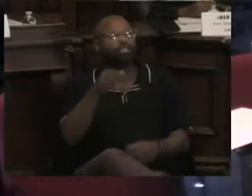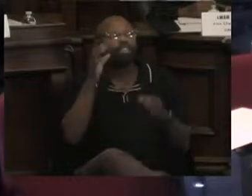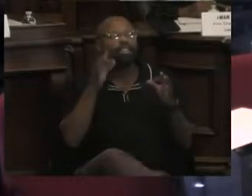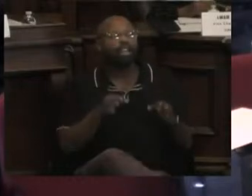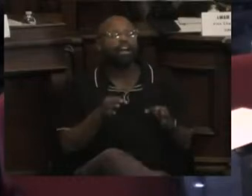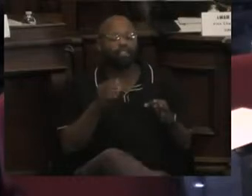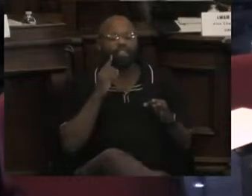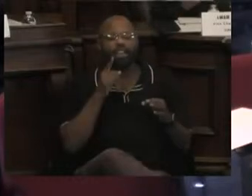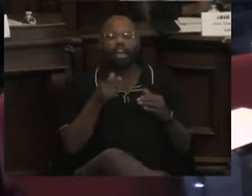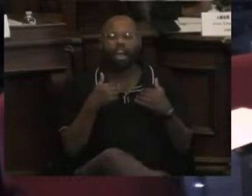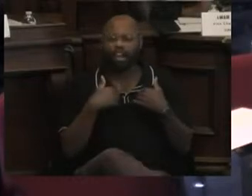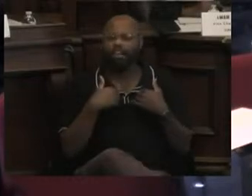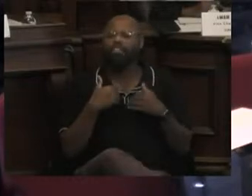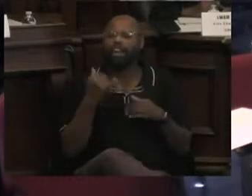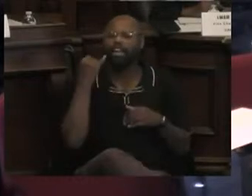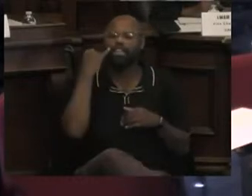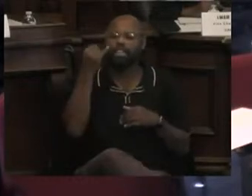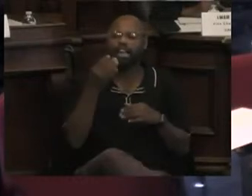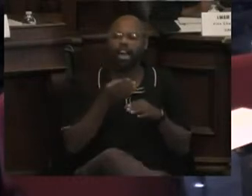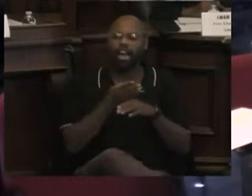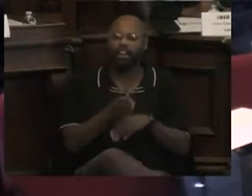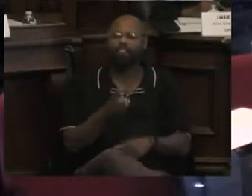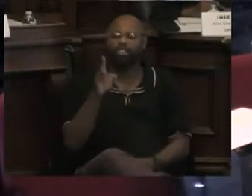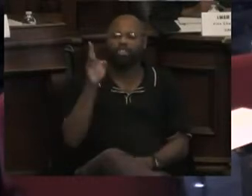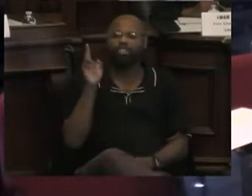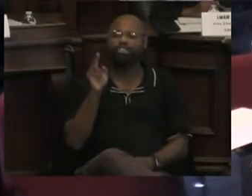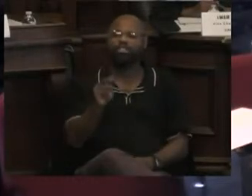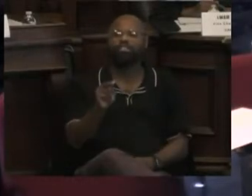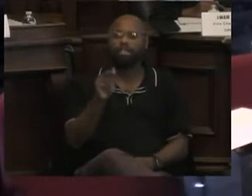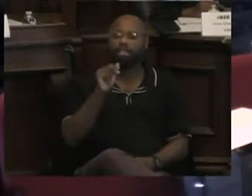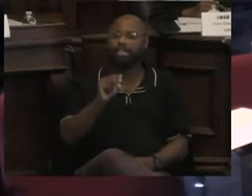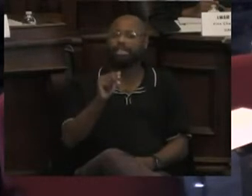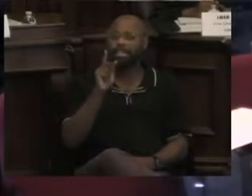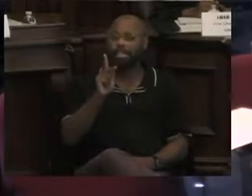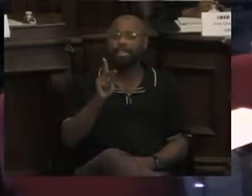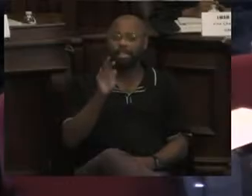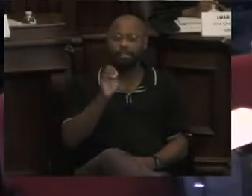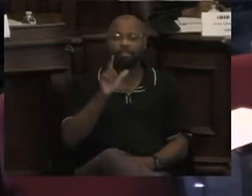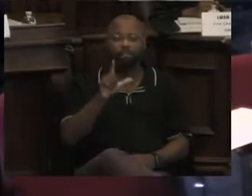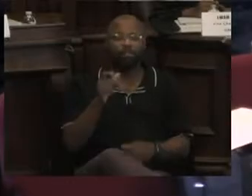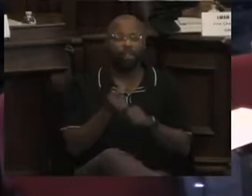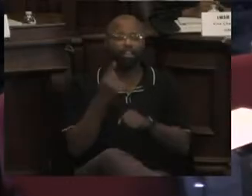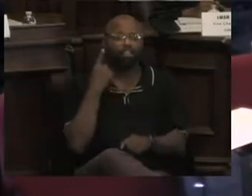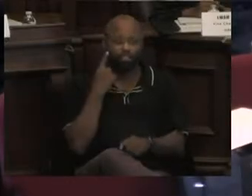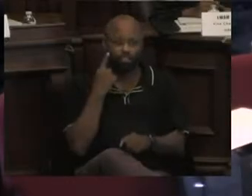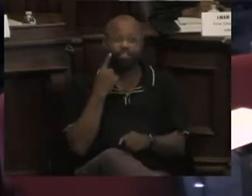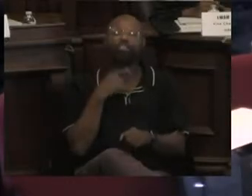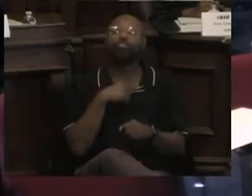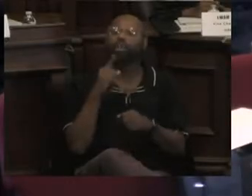deeper into this? Yeah, definitely. So I think they got the idea after the Nicole from